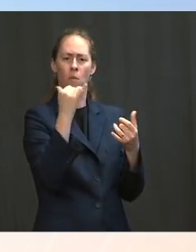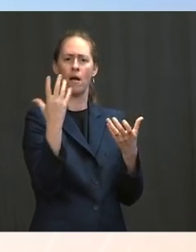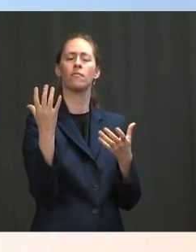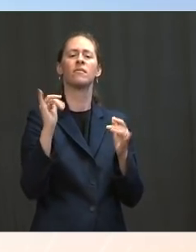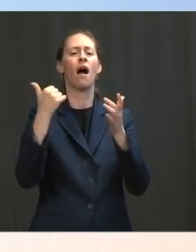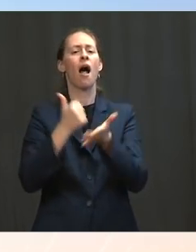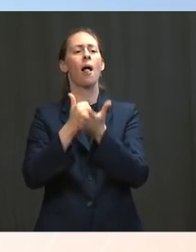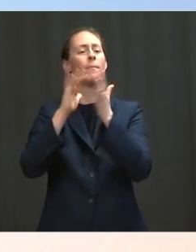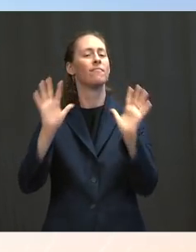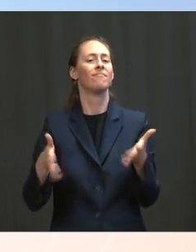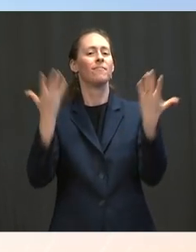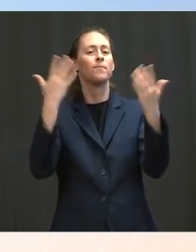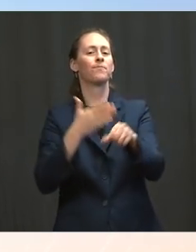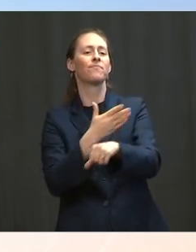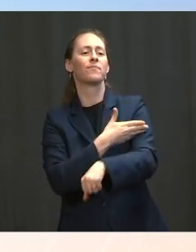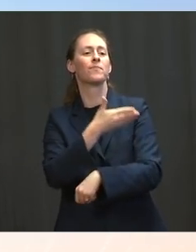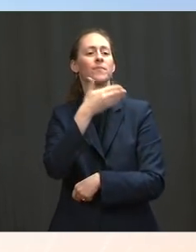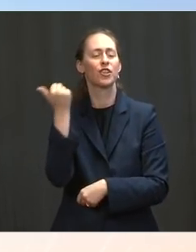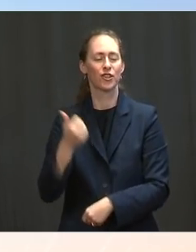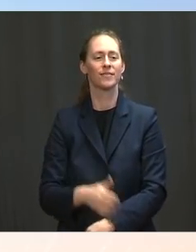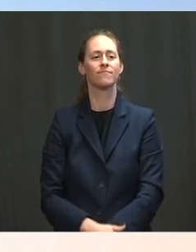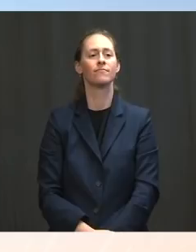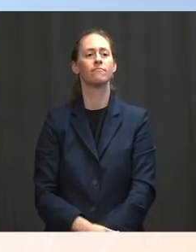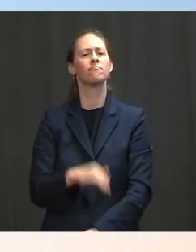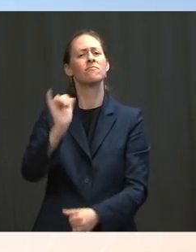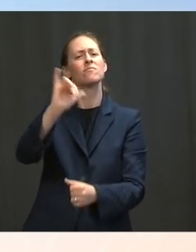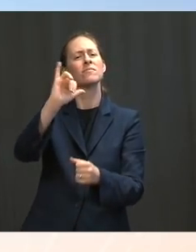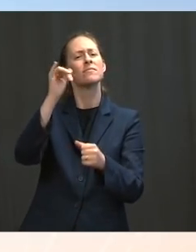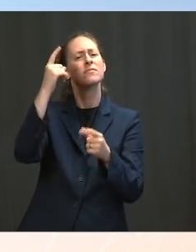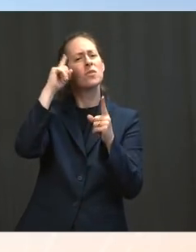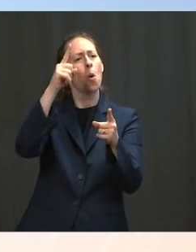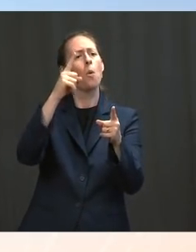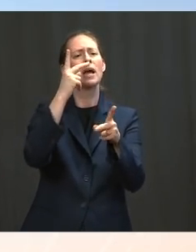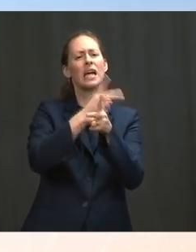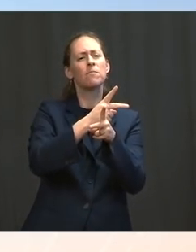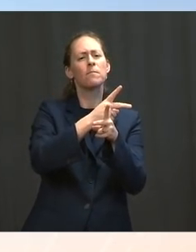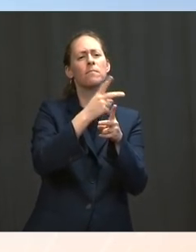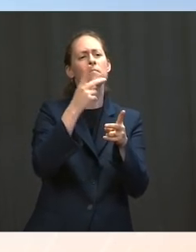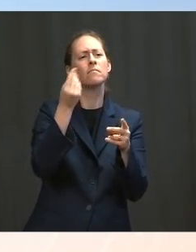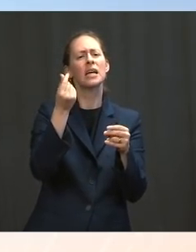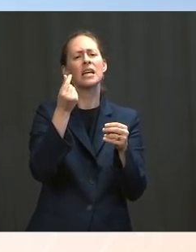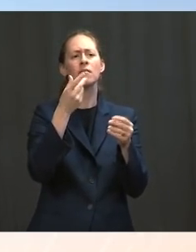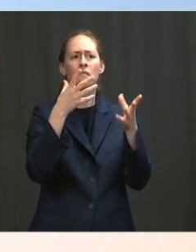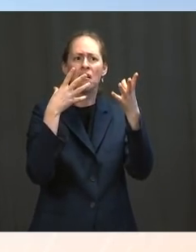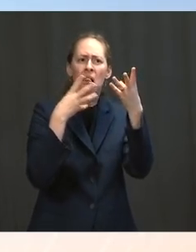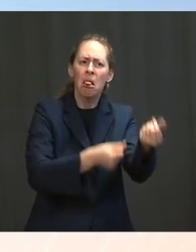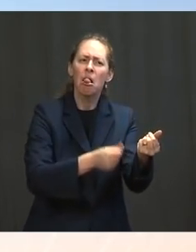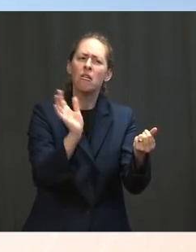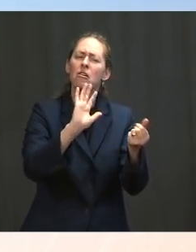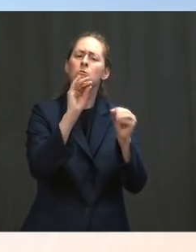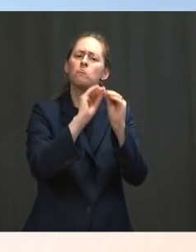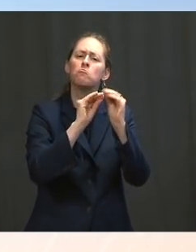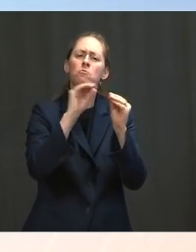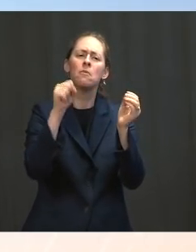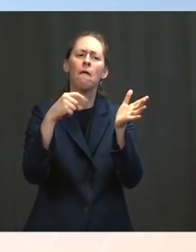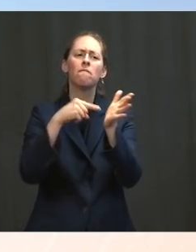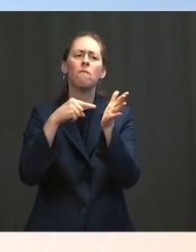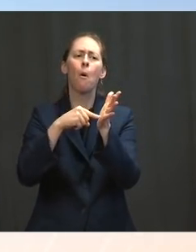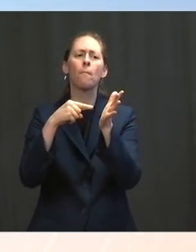premiums for those who build coverage on their own, saving families an average of $50 per person per month. As a result, 9 million people